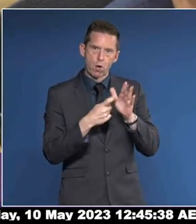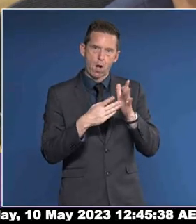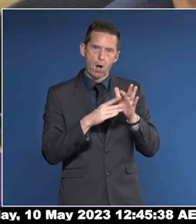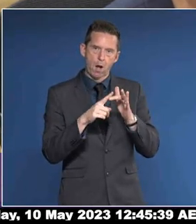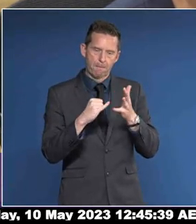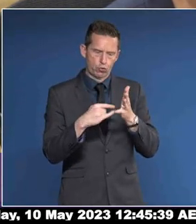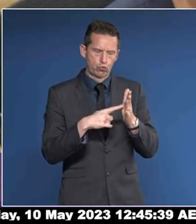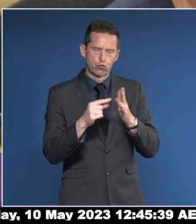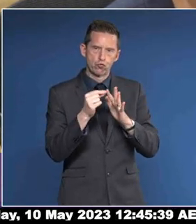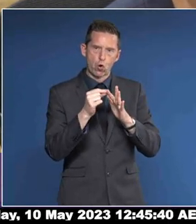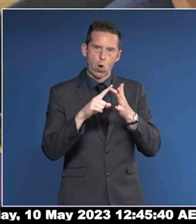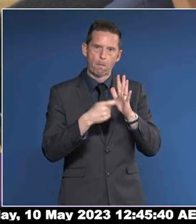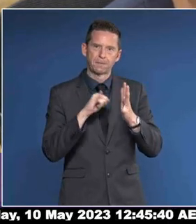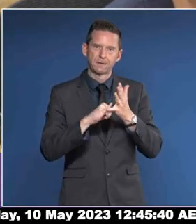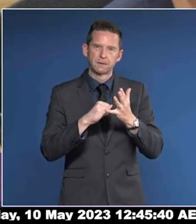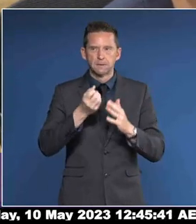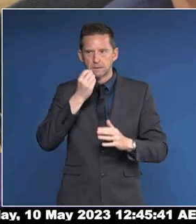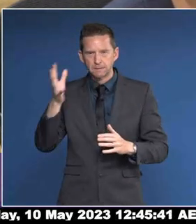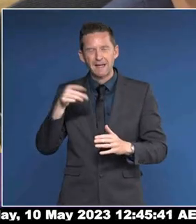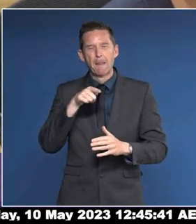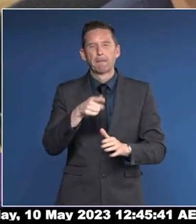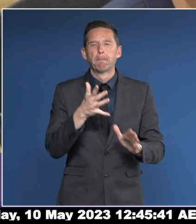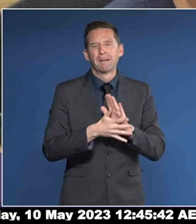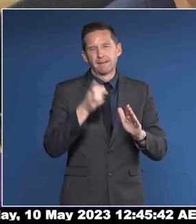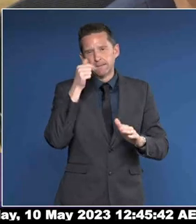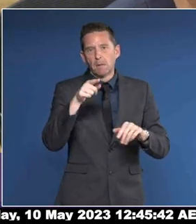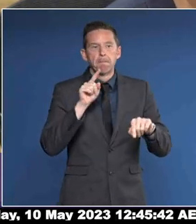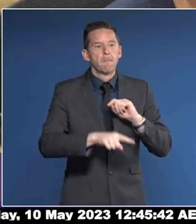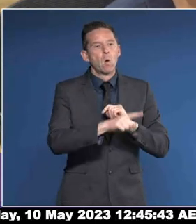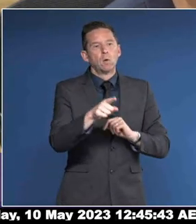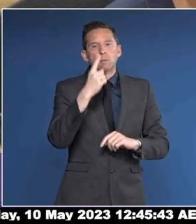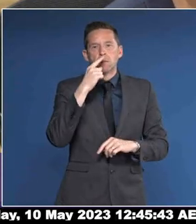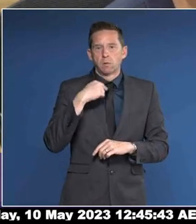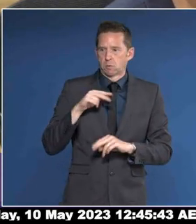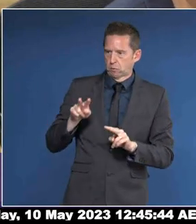So, Crime Stoppers mean that members of the general public can ring a line and report